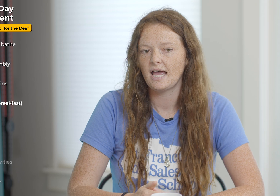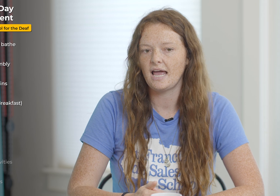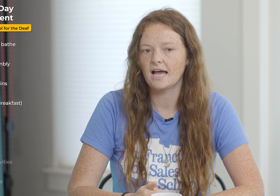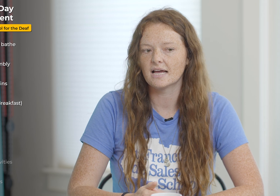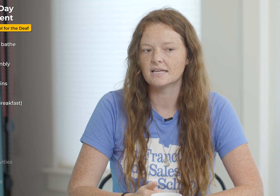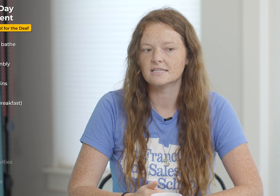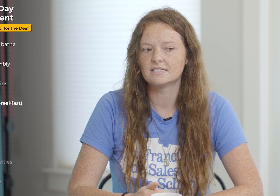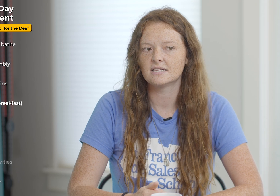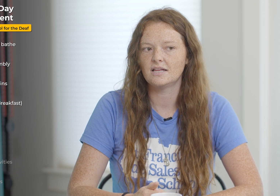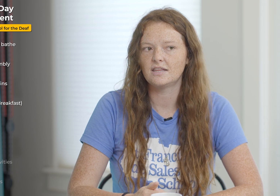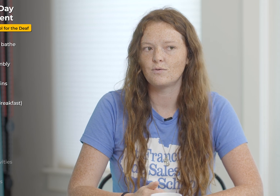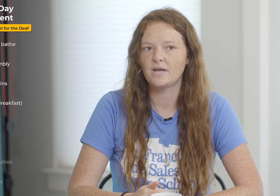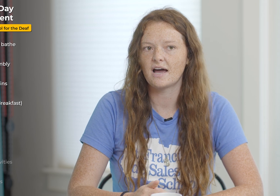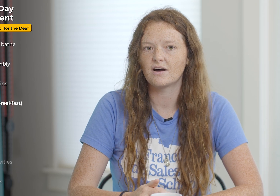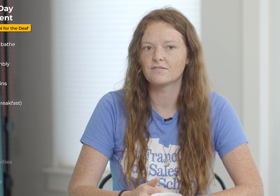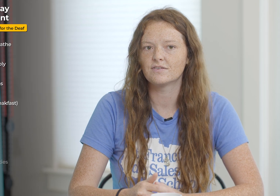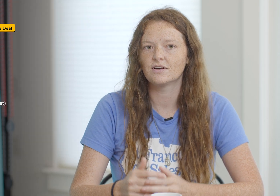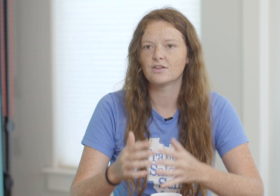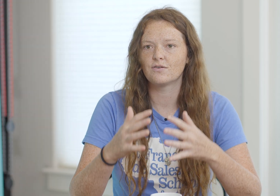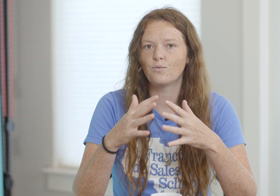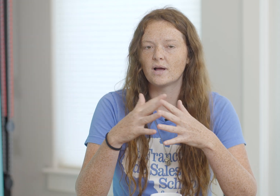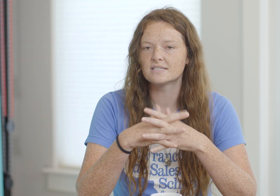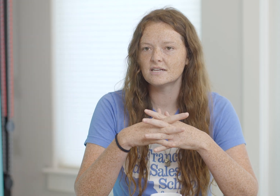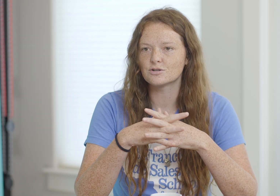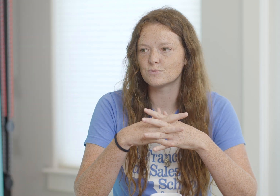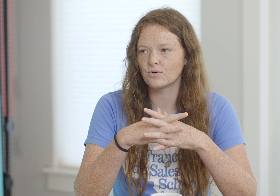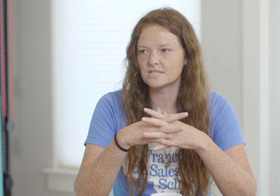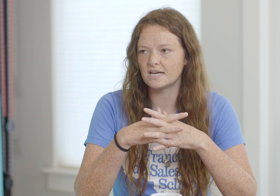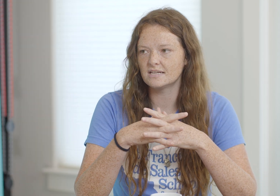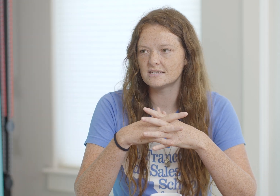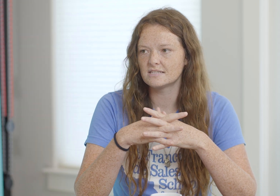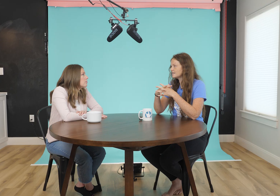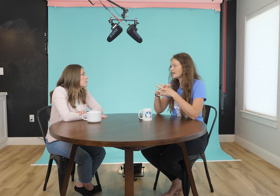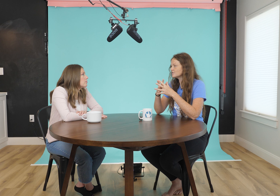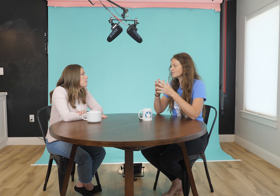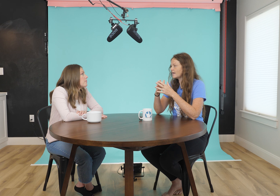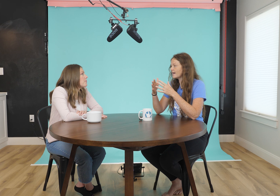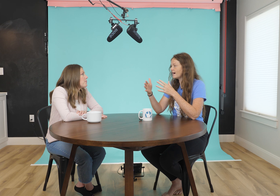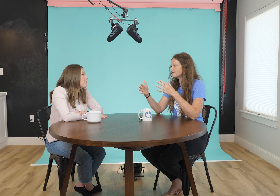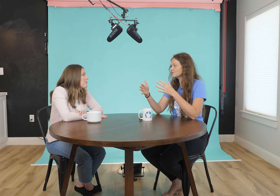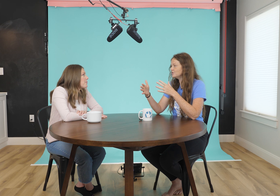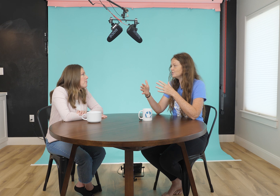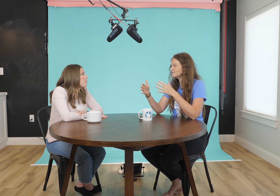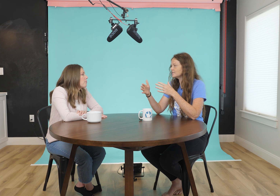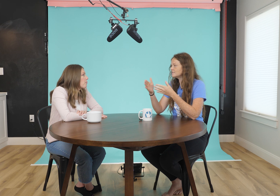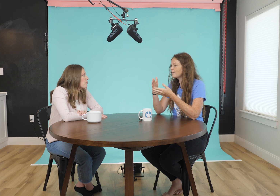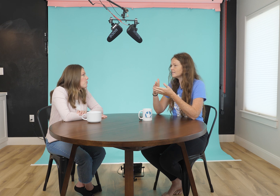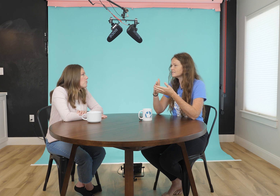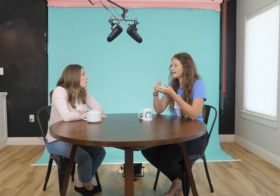and then we have Wednesdays or sports days. And so like afternoons, it depends.